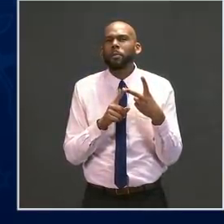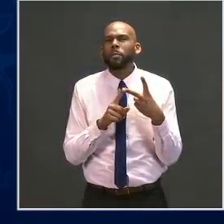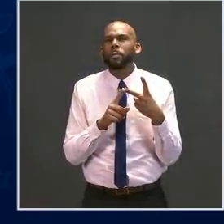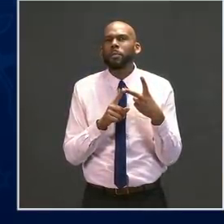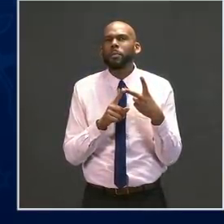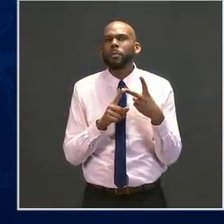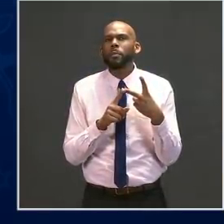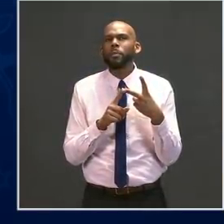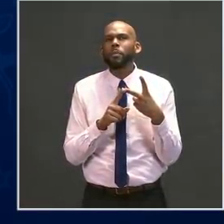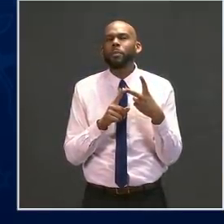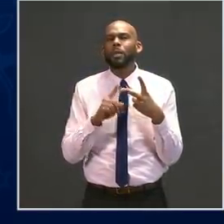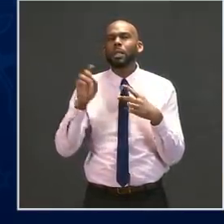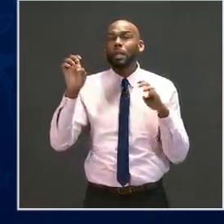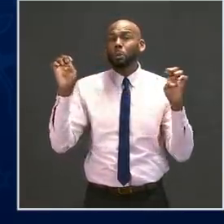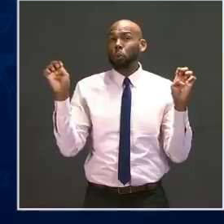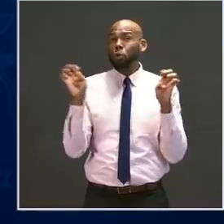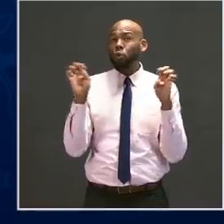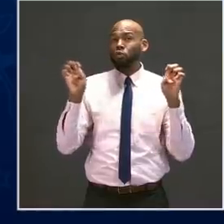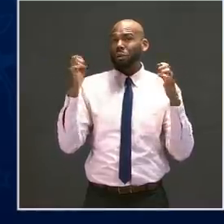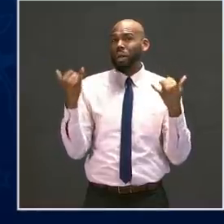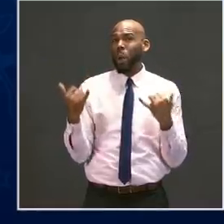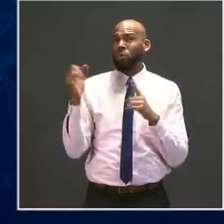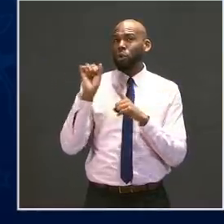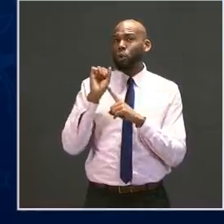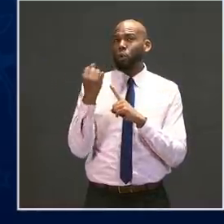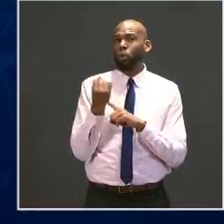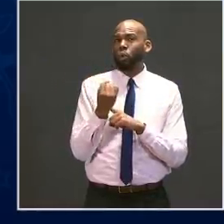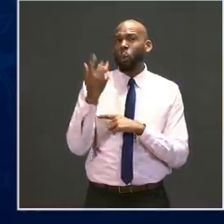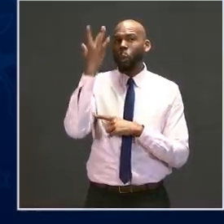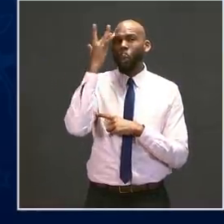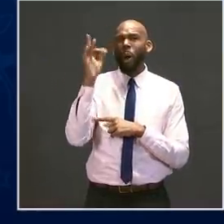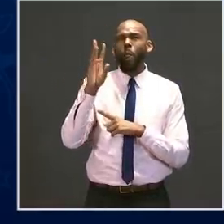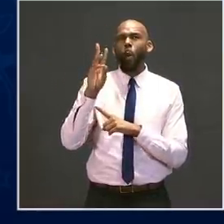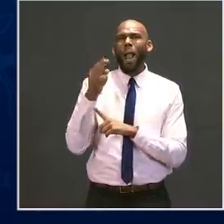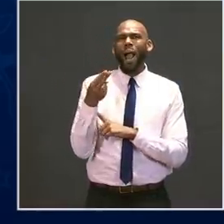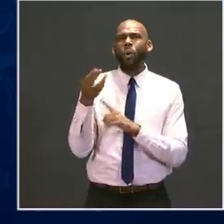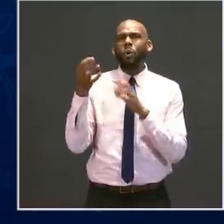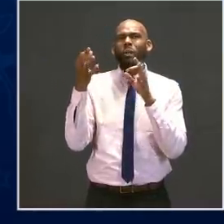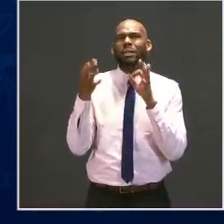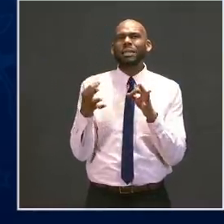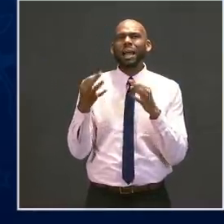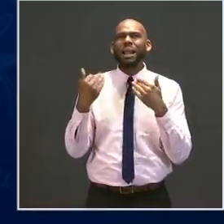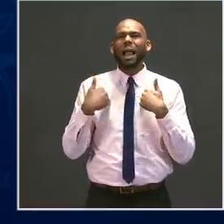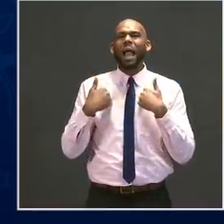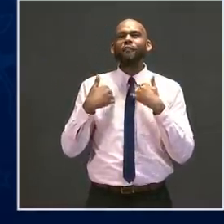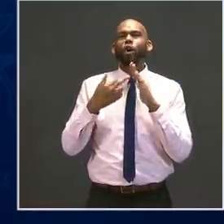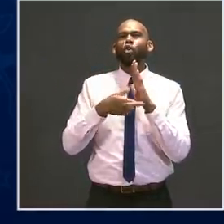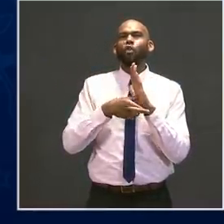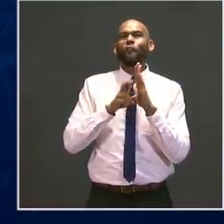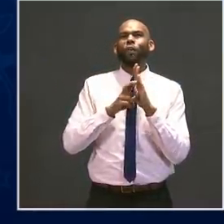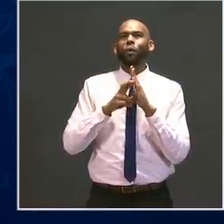The Press: Given the urgency of this situation, why did the White House decide to conduct this review, which could take months, rather than more --